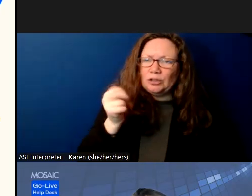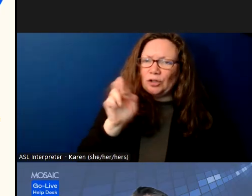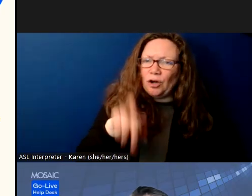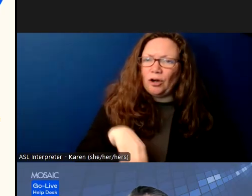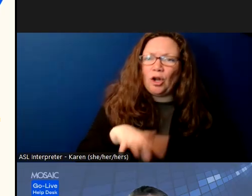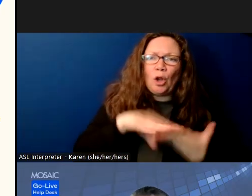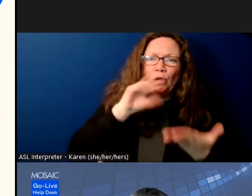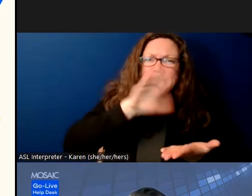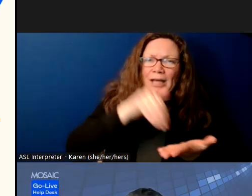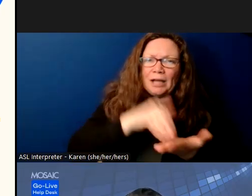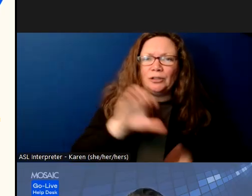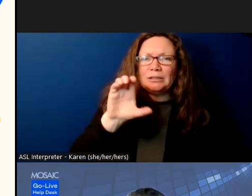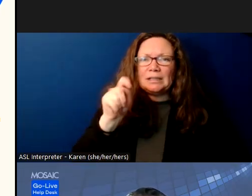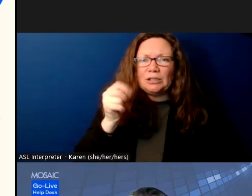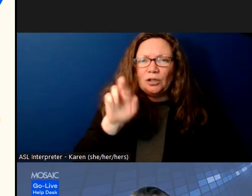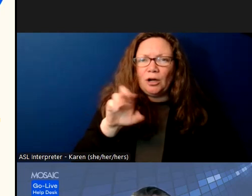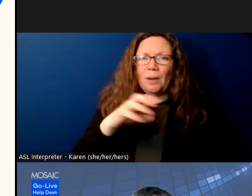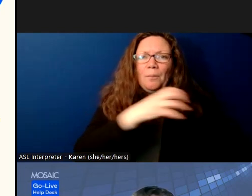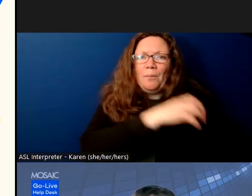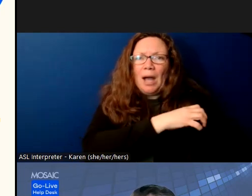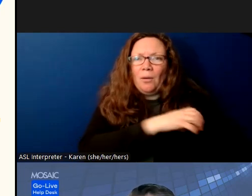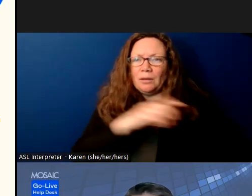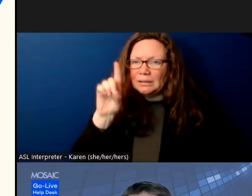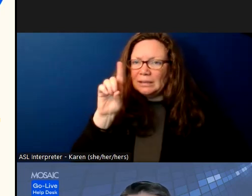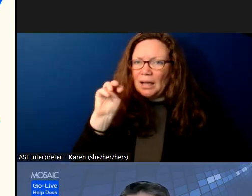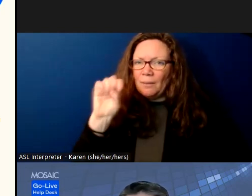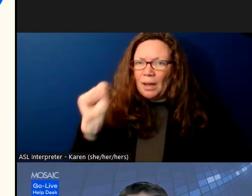All of those will still go through the CCR solution desk.